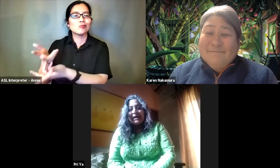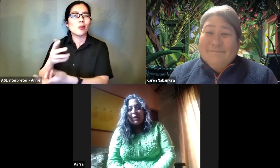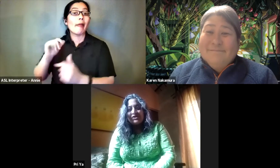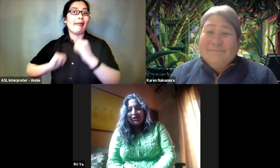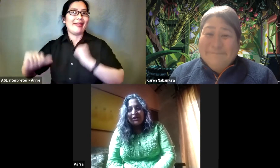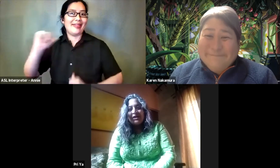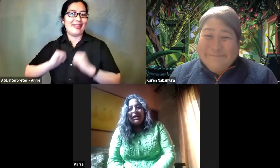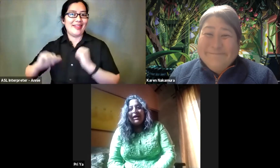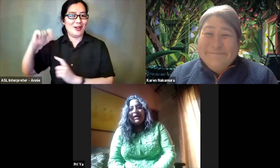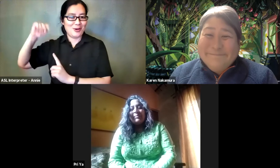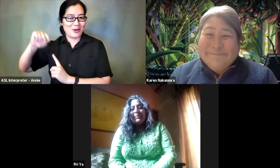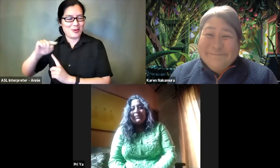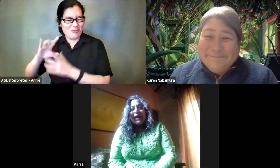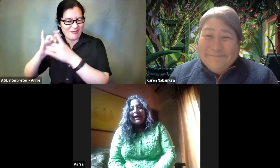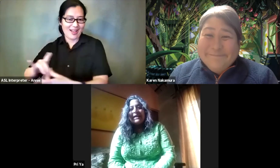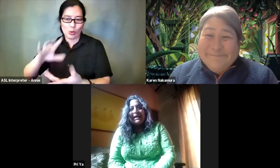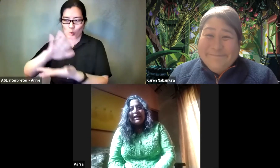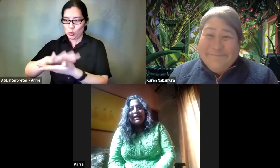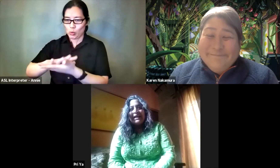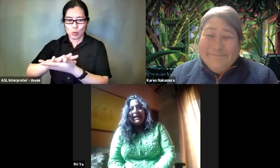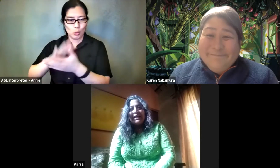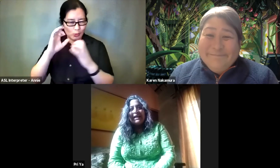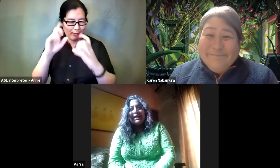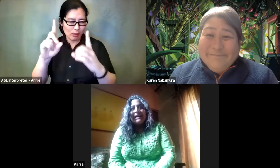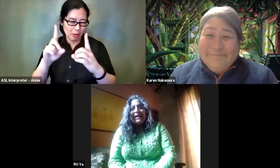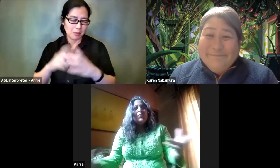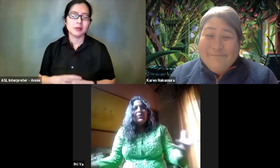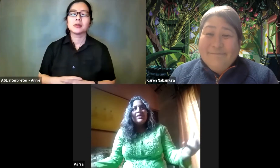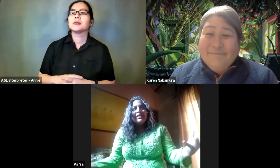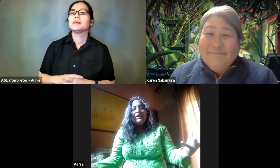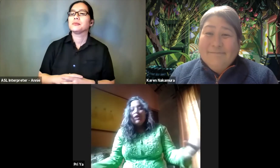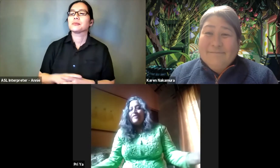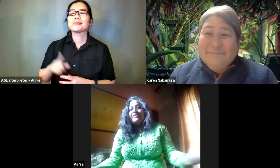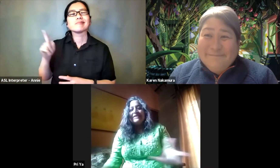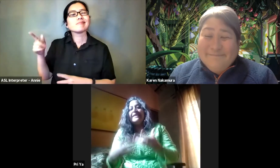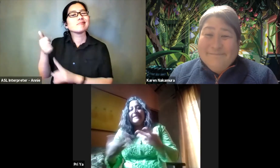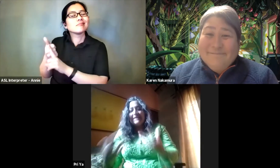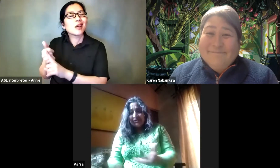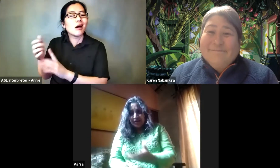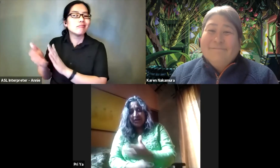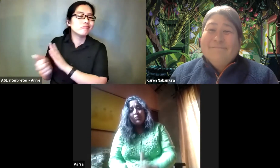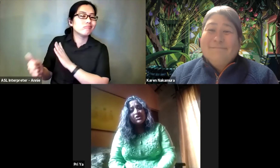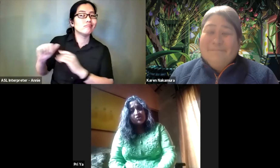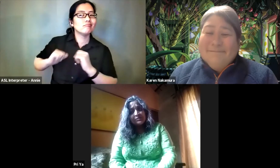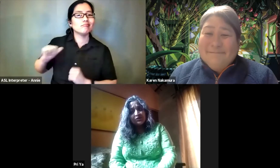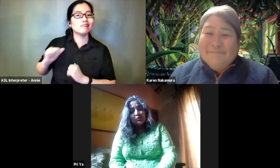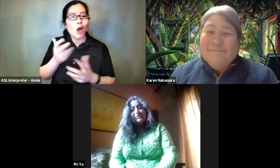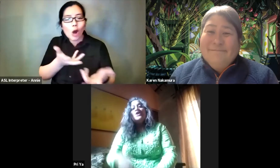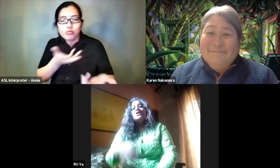Priya Ramasubban: And he he knew a lot of kids and he did theater workshops in schools,